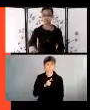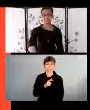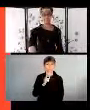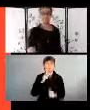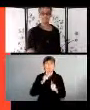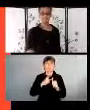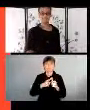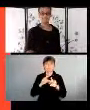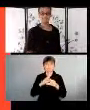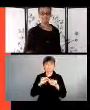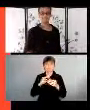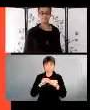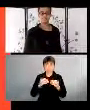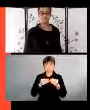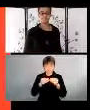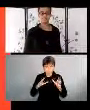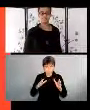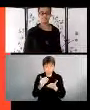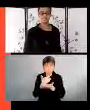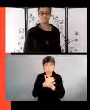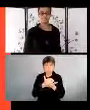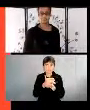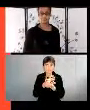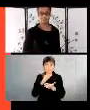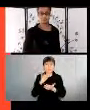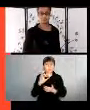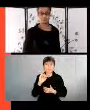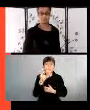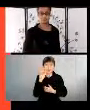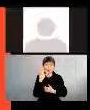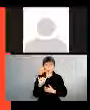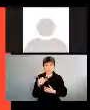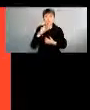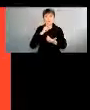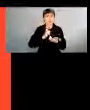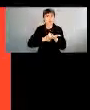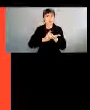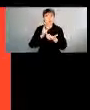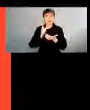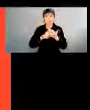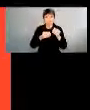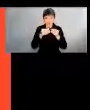cannot directly cover lost income from losing your job or taking time off your day job or